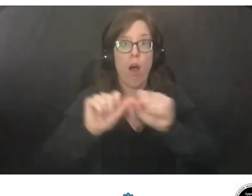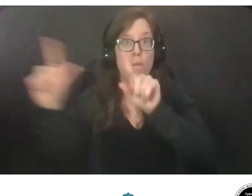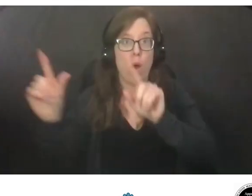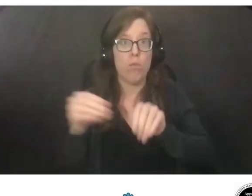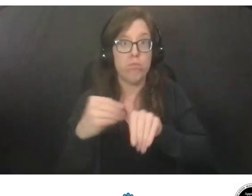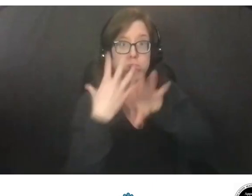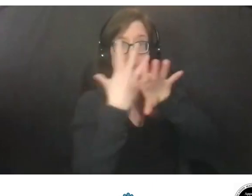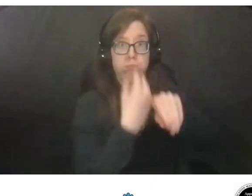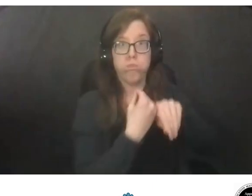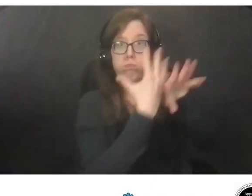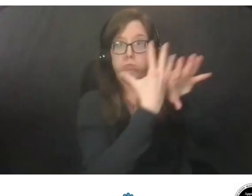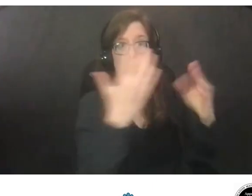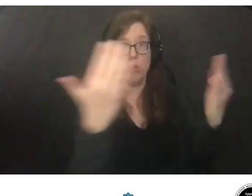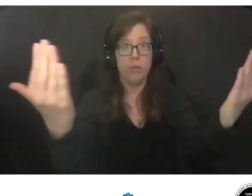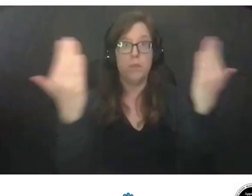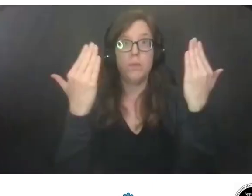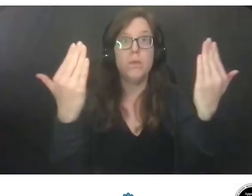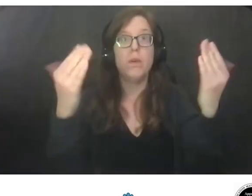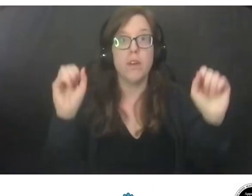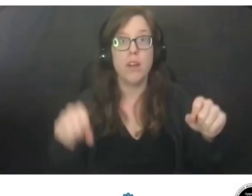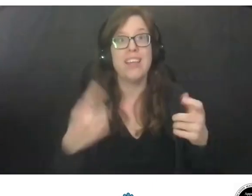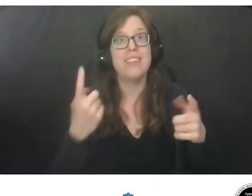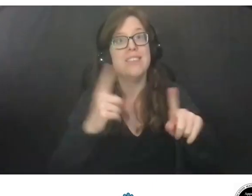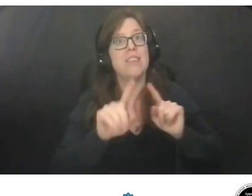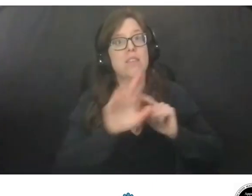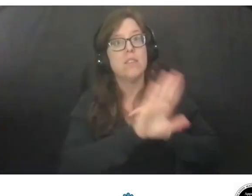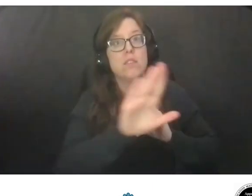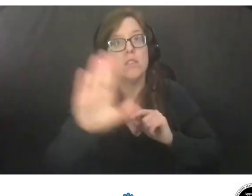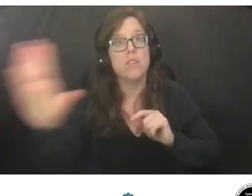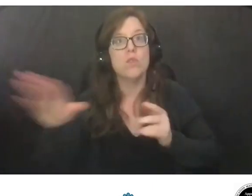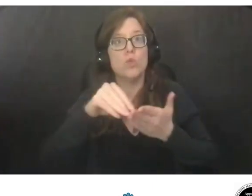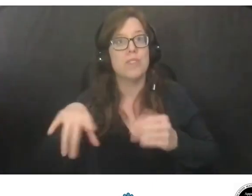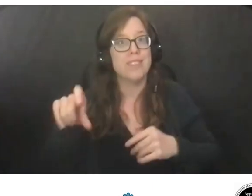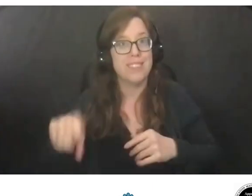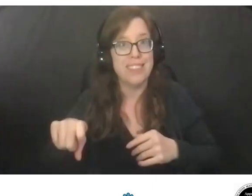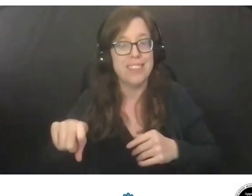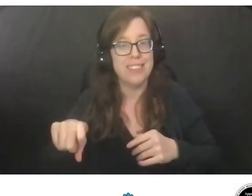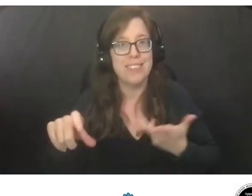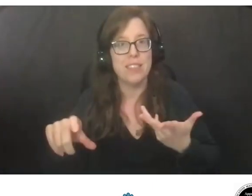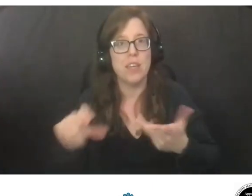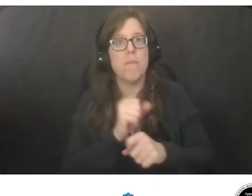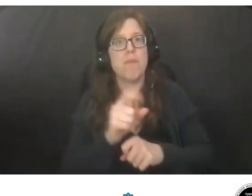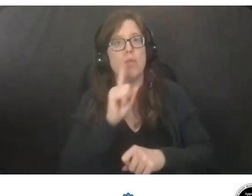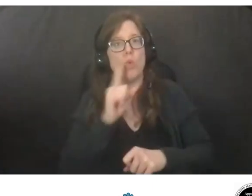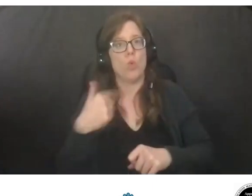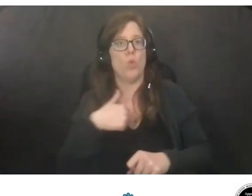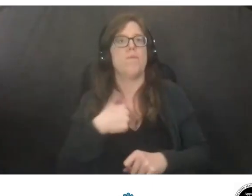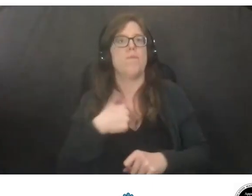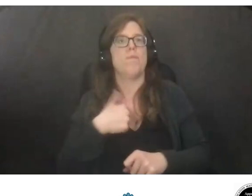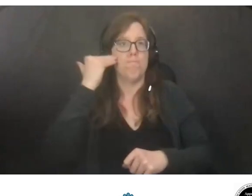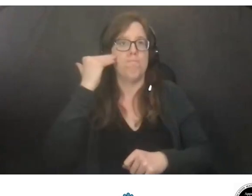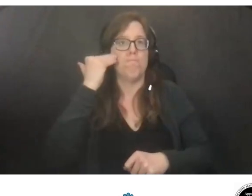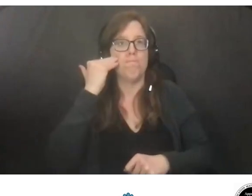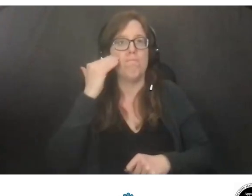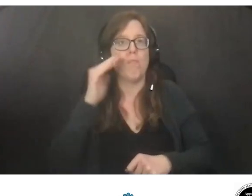and...and bring them as close as you need them to, so it can be different for each of our students. But I'm making sure we understand the needs.